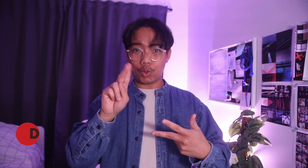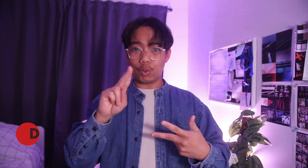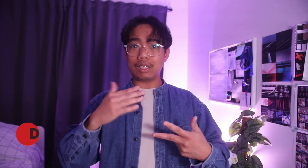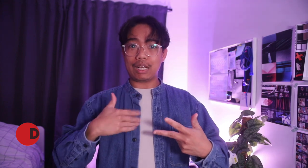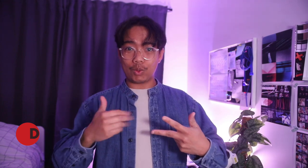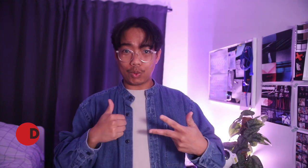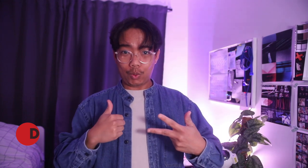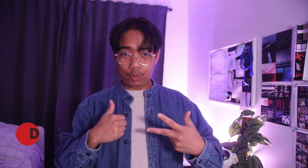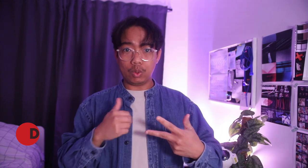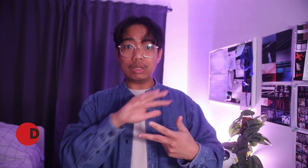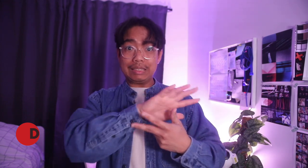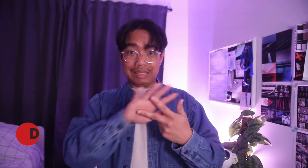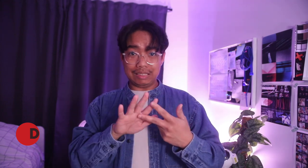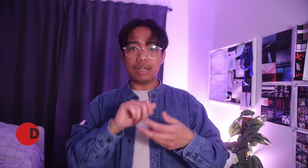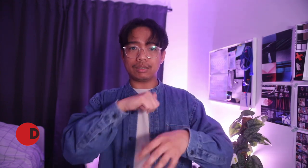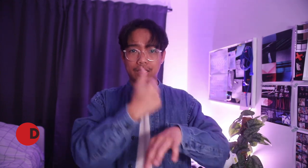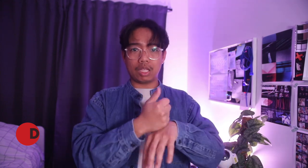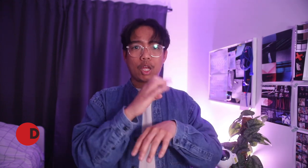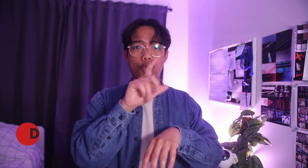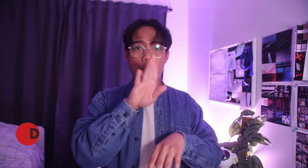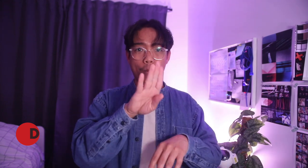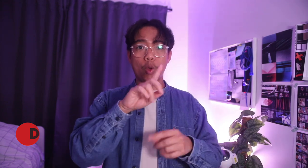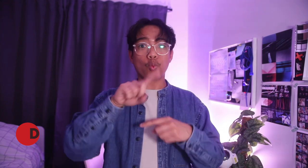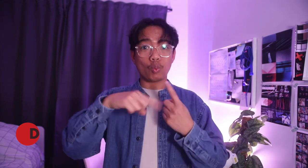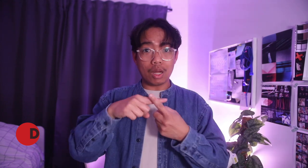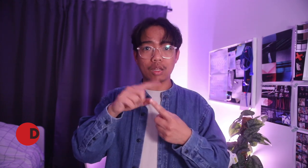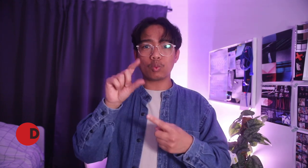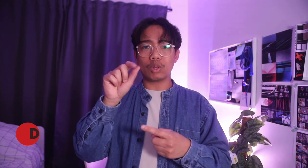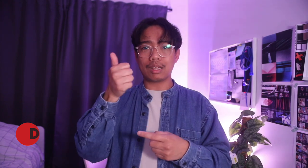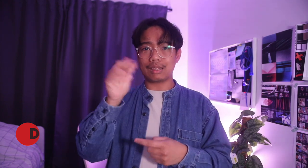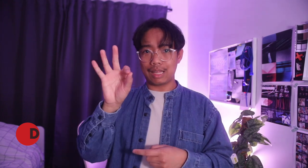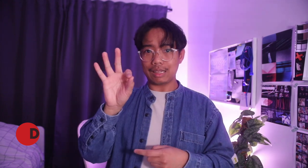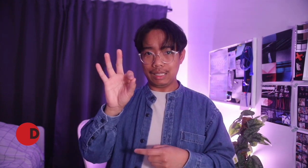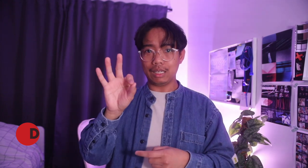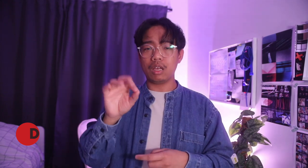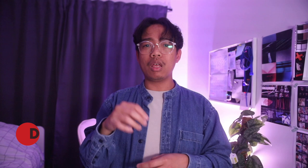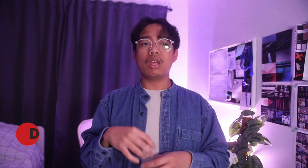We founded the club in 2019. We started it because before it started,